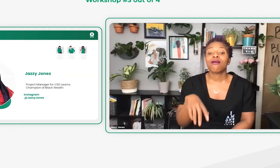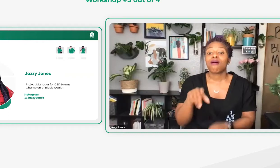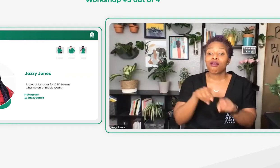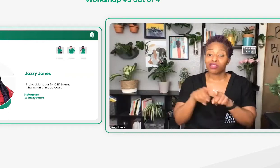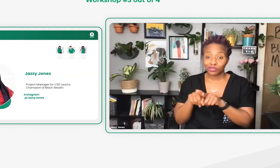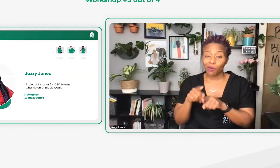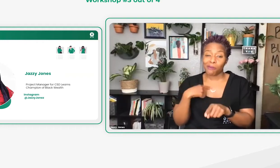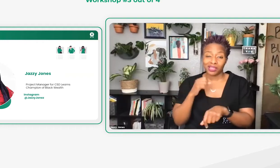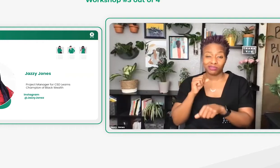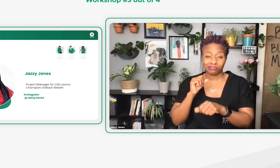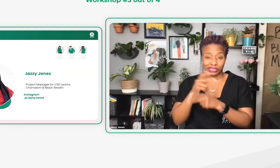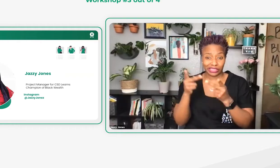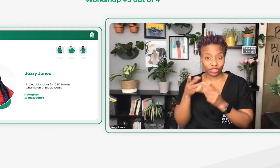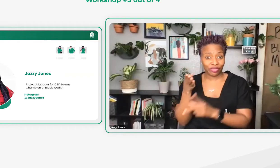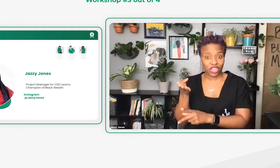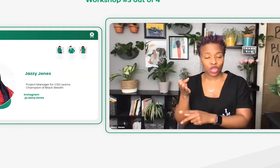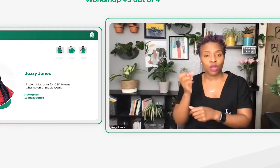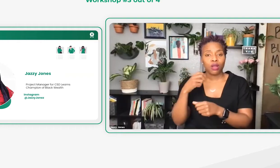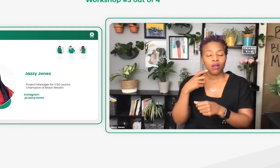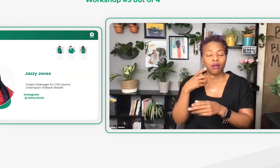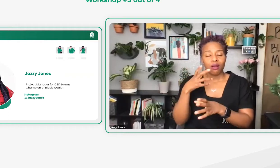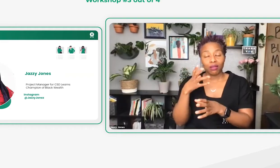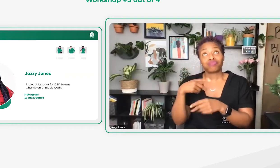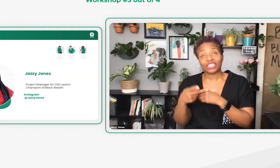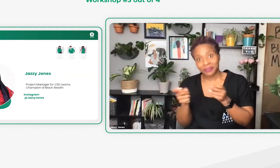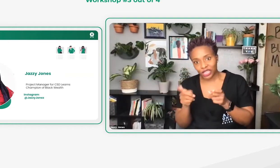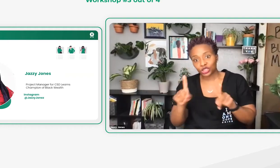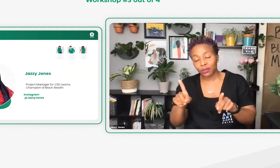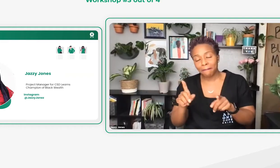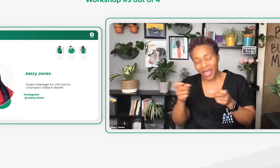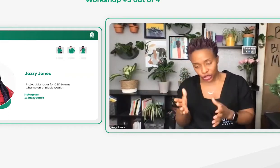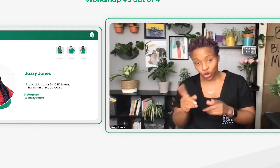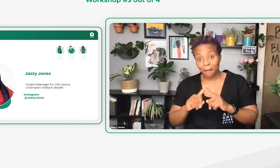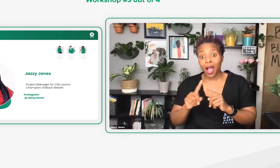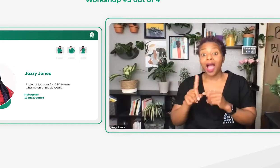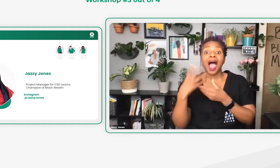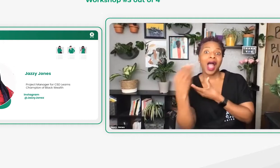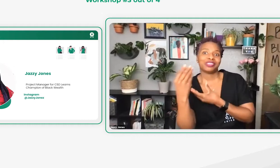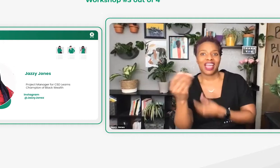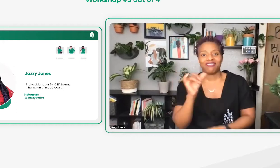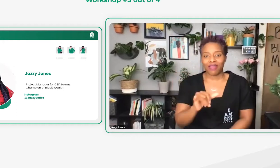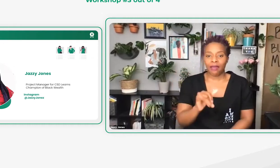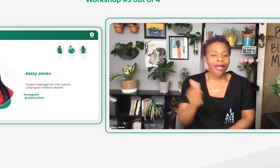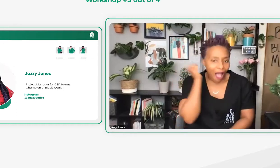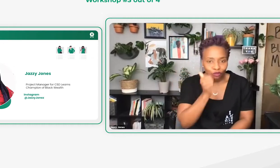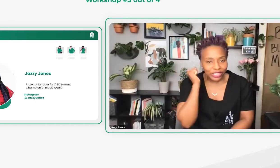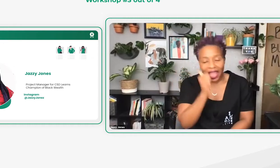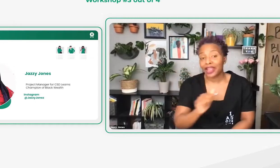Jazzy Hello. My name is Jazzy for those of you who are joining us. It's not the first time for this one. My name is jazzy. I'm the project manager at CSD. My position there is also project manager but outside of that